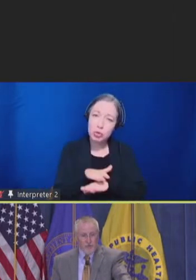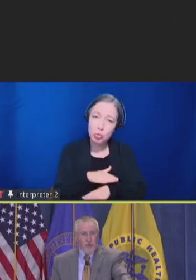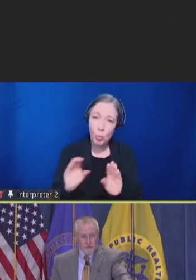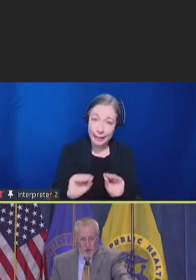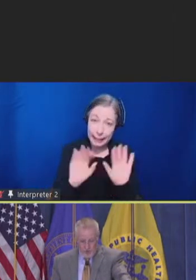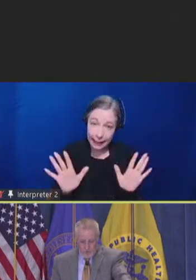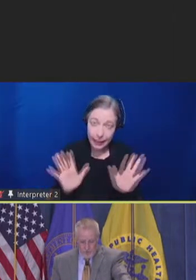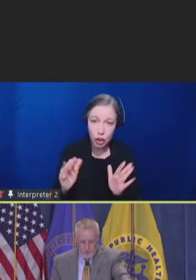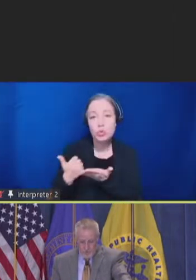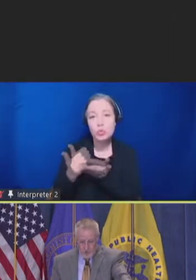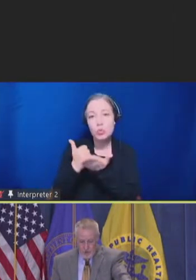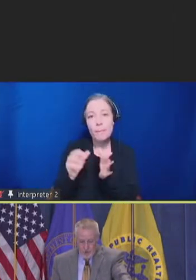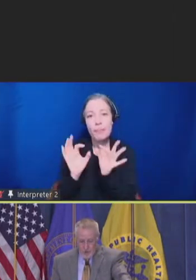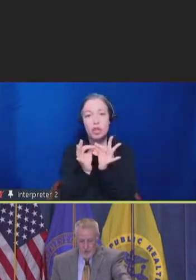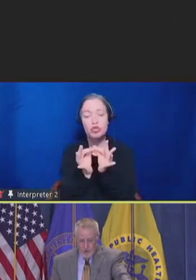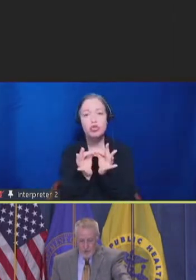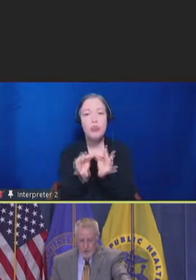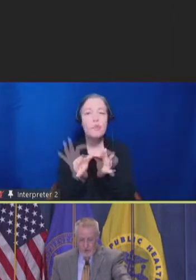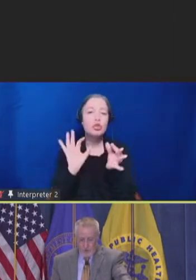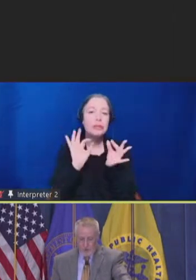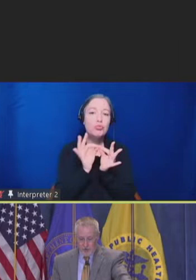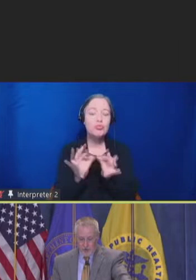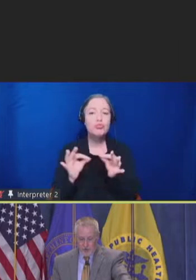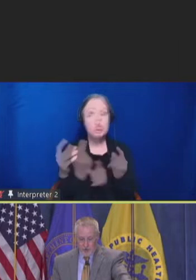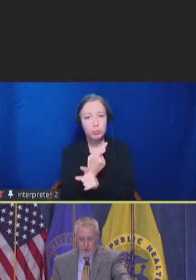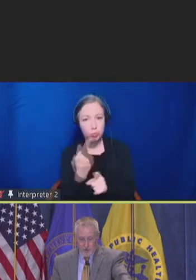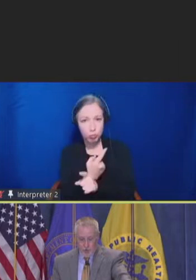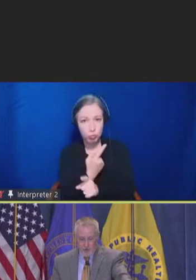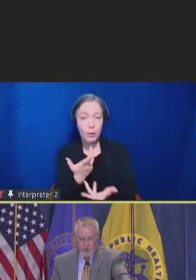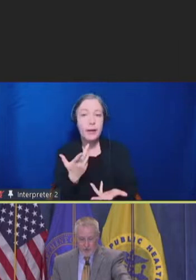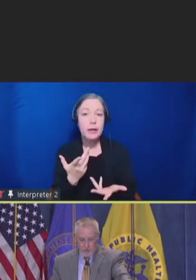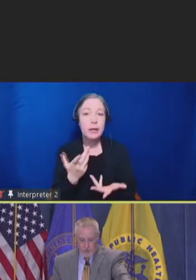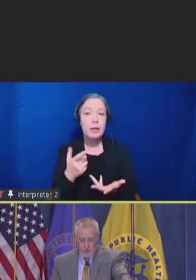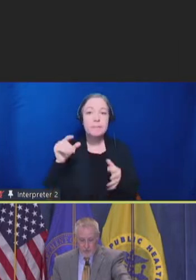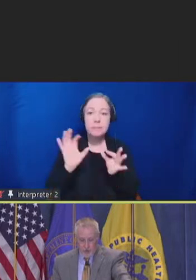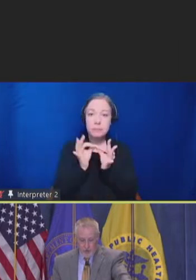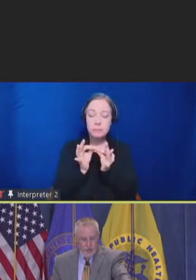as possible. Our interpreters help us to make this meeting more accessible.